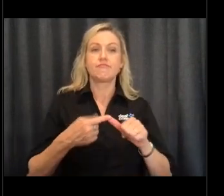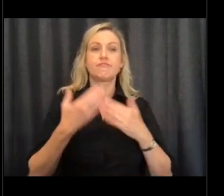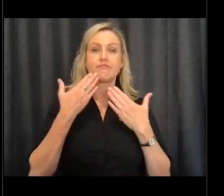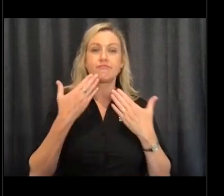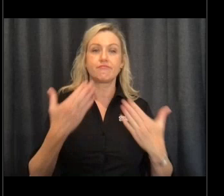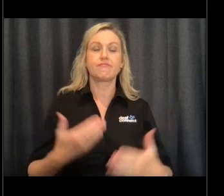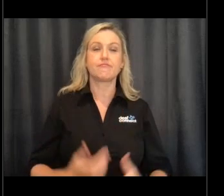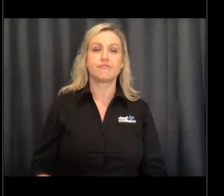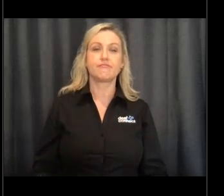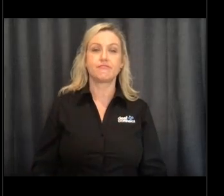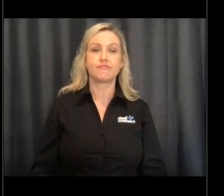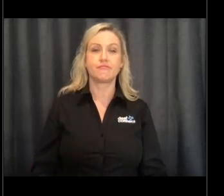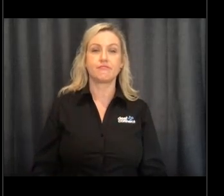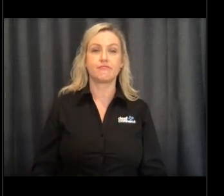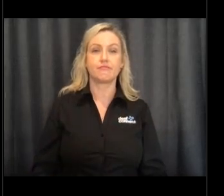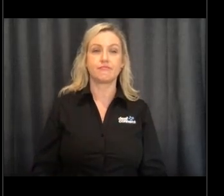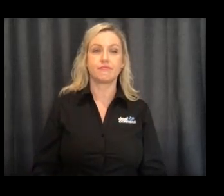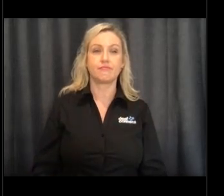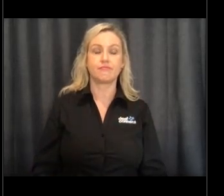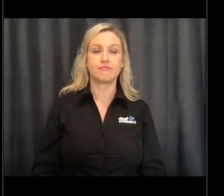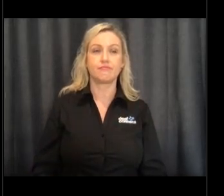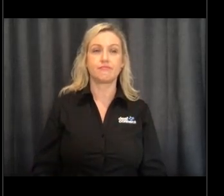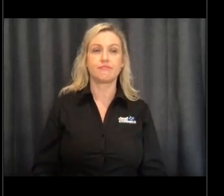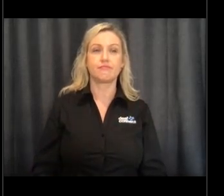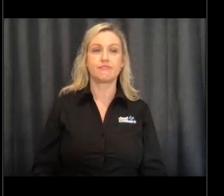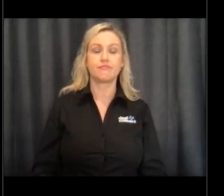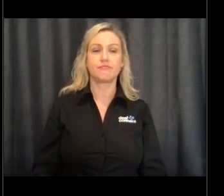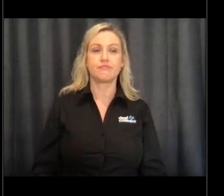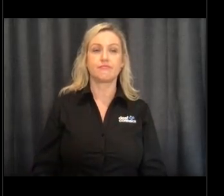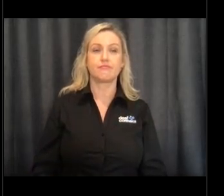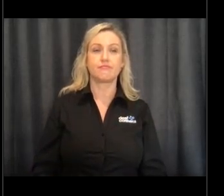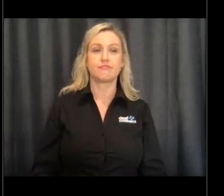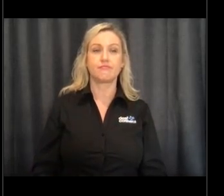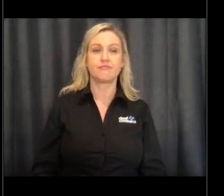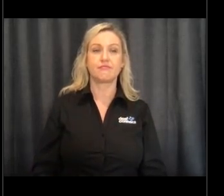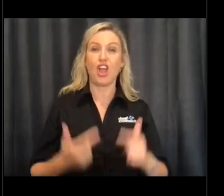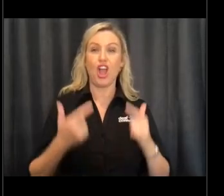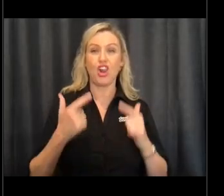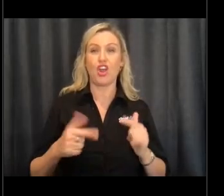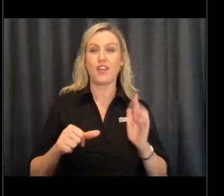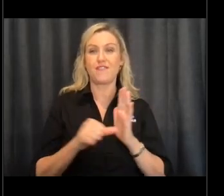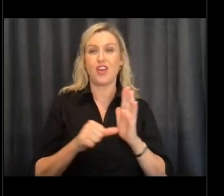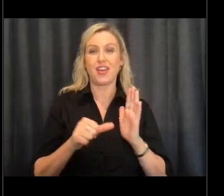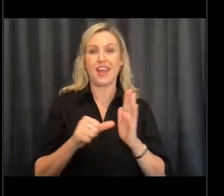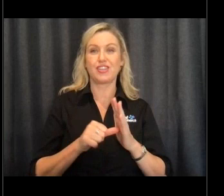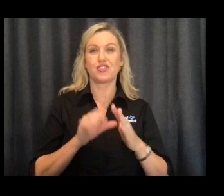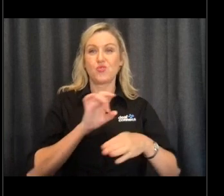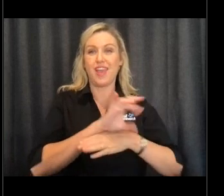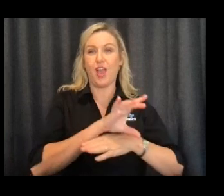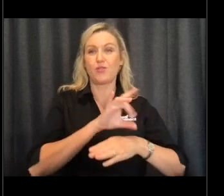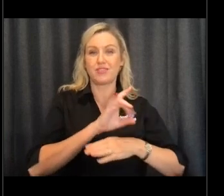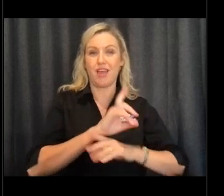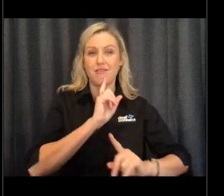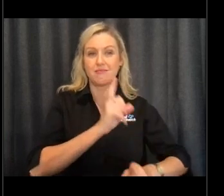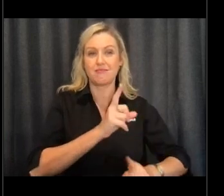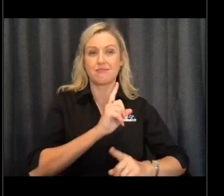I can see that we have other financial counsellors and other workers that aren't listed on the